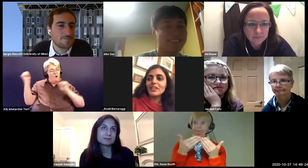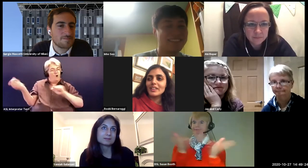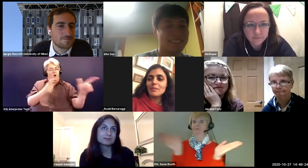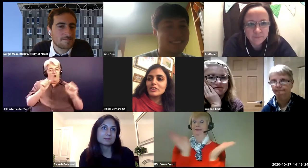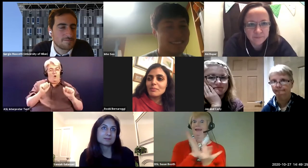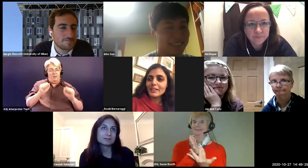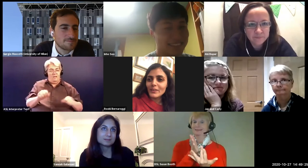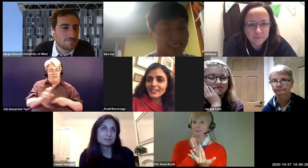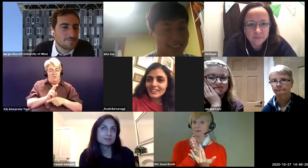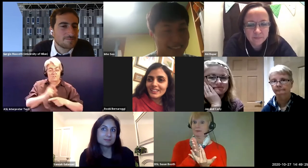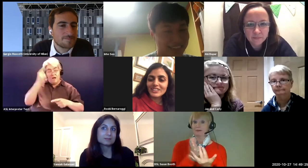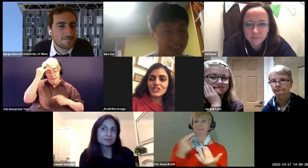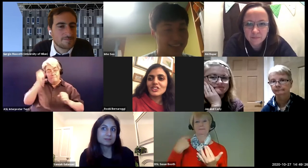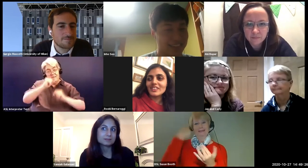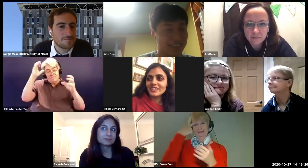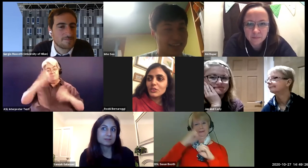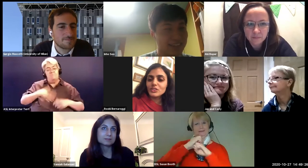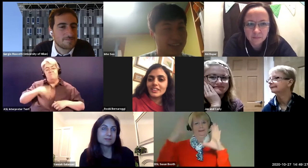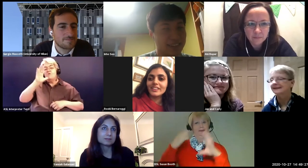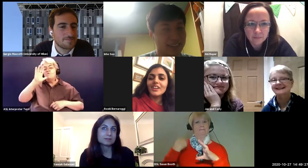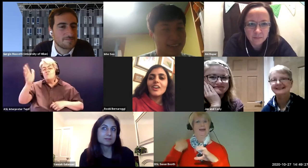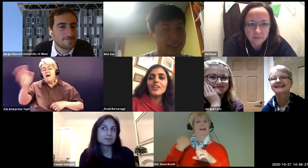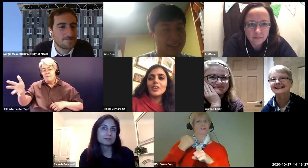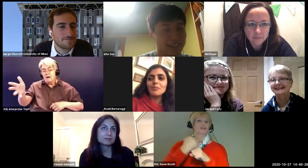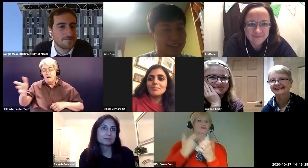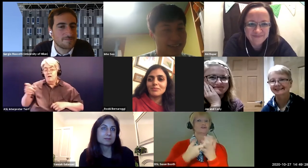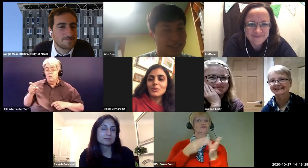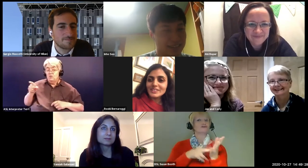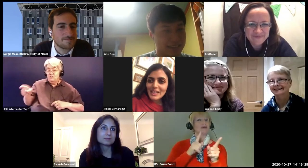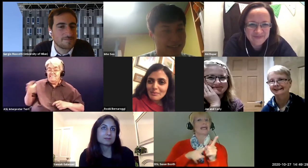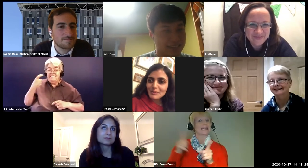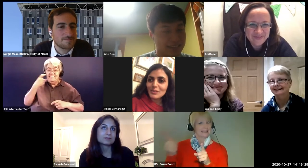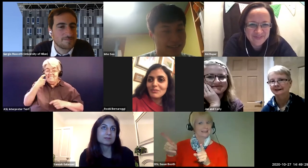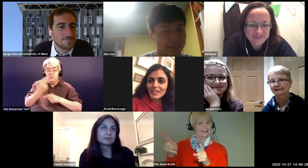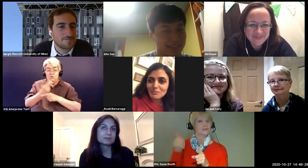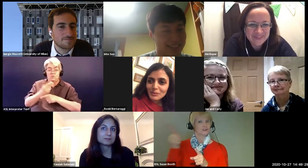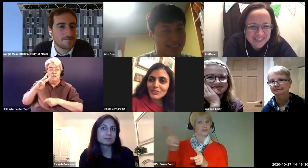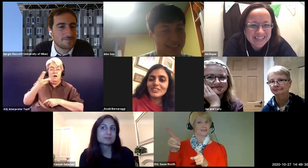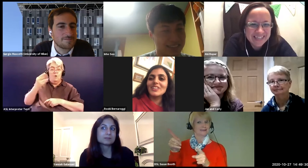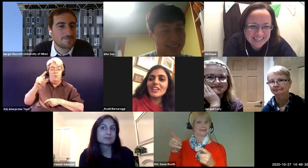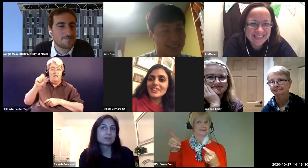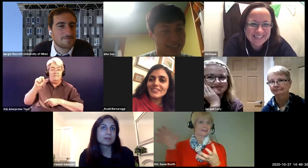I imagine my granny like she started using um WhatsApp or Facebook during the lockdown